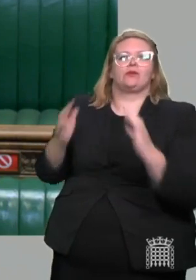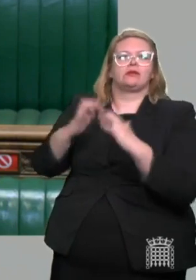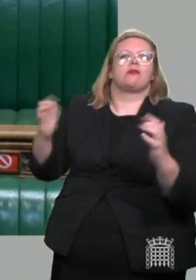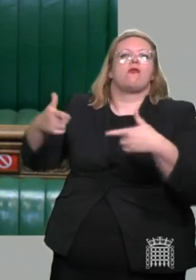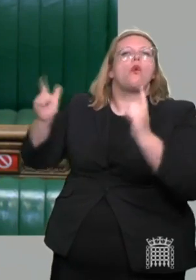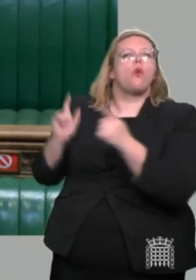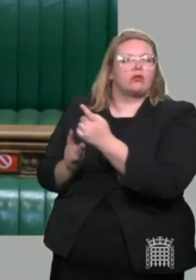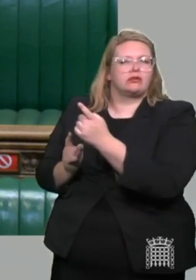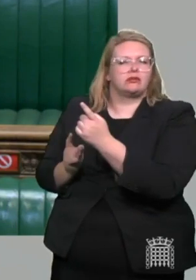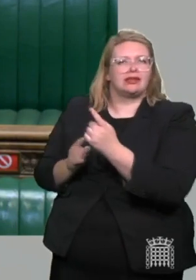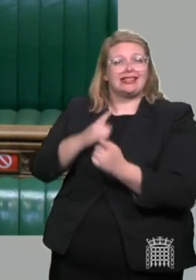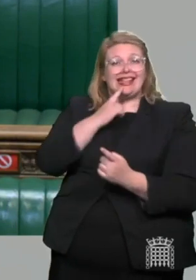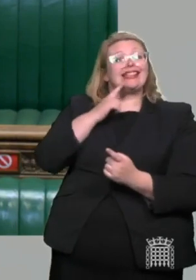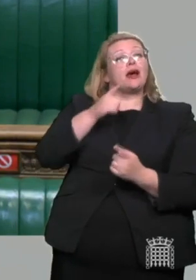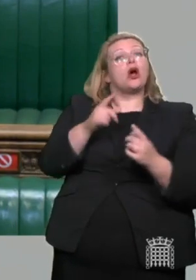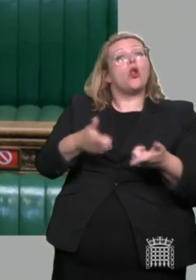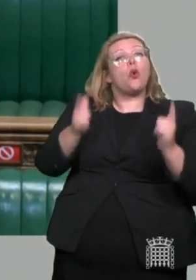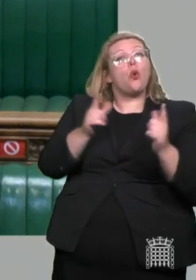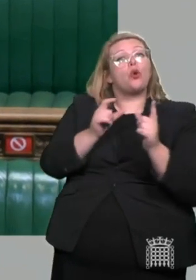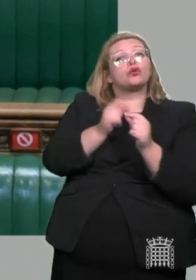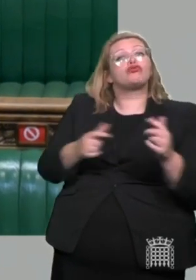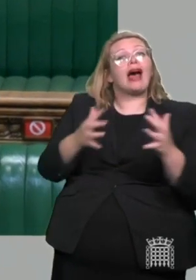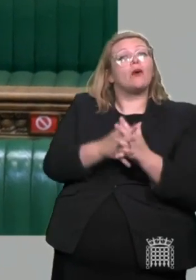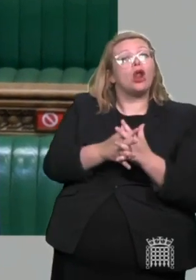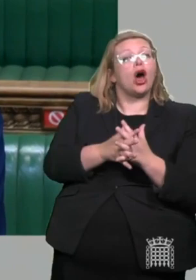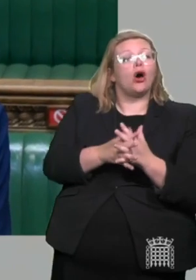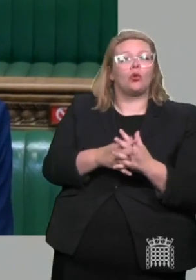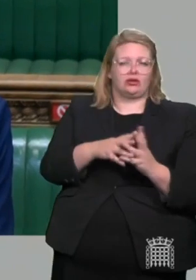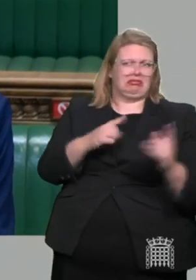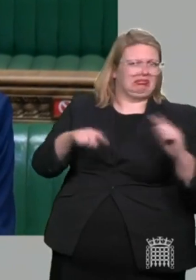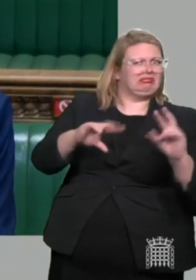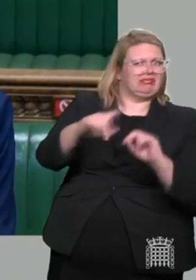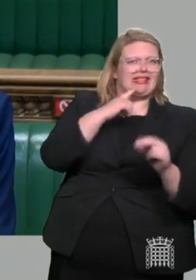Can the Prime Minister, if he is so keen to answer, confirm: did Lord Brownlow make that